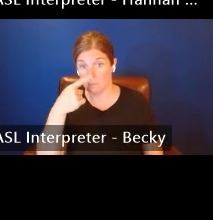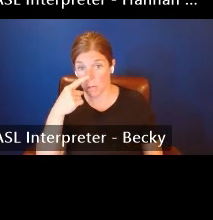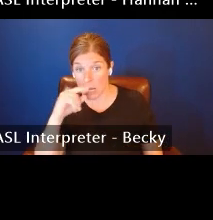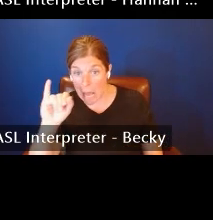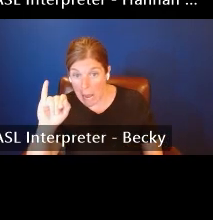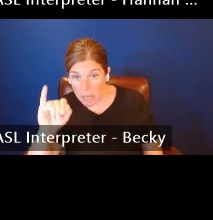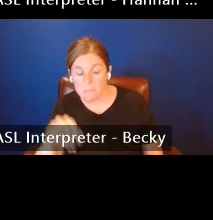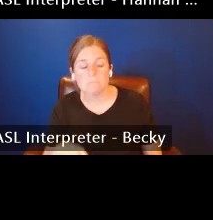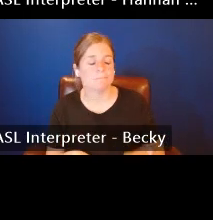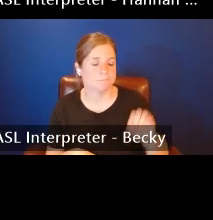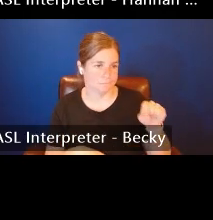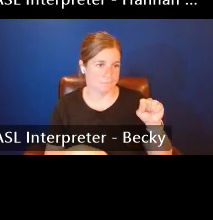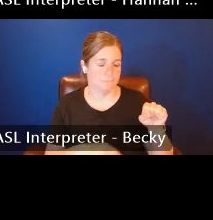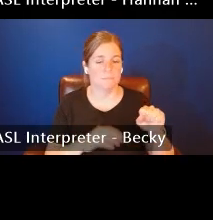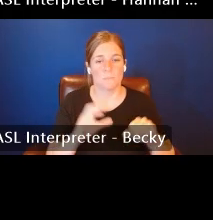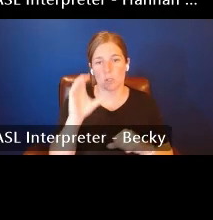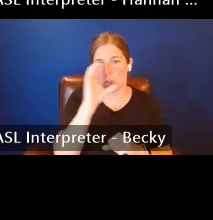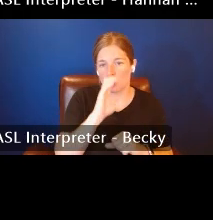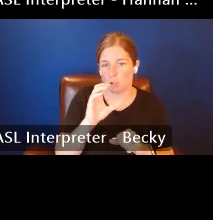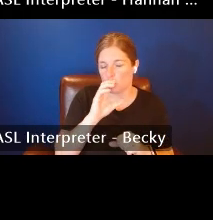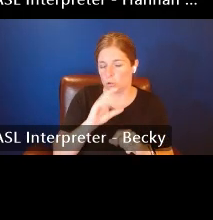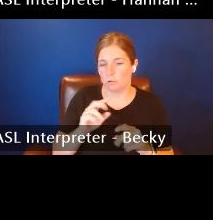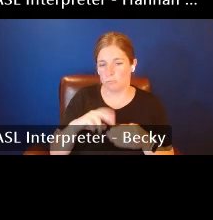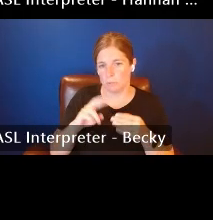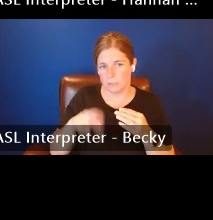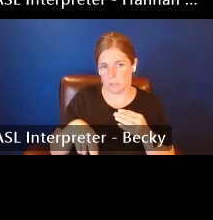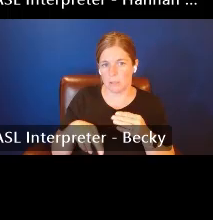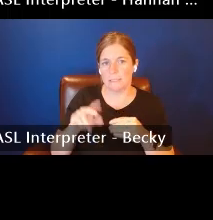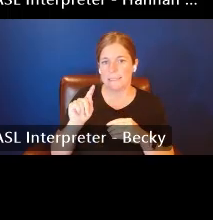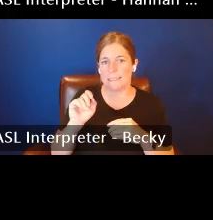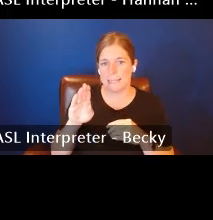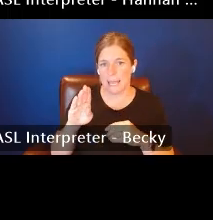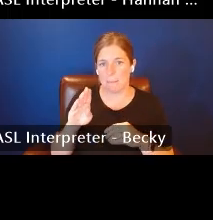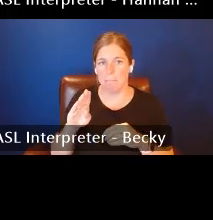Search results tab panel. One, use arrows to center the map on attract.